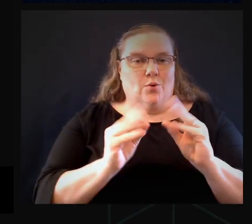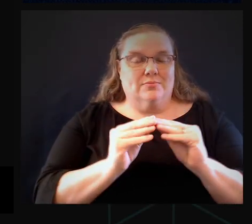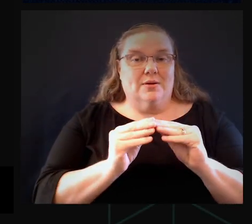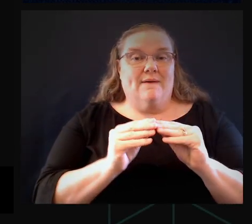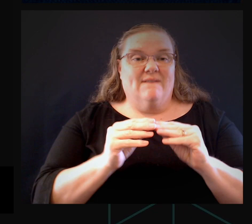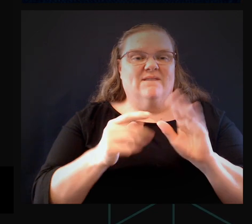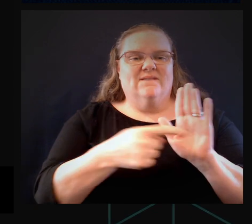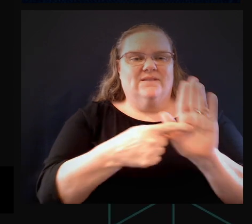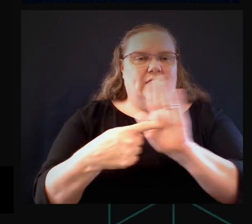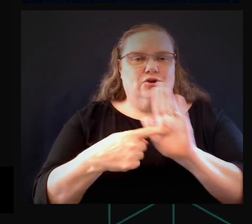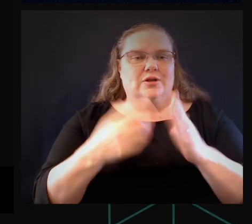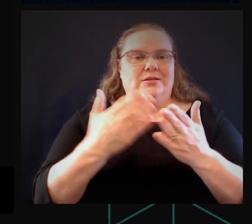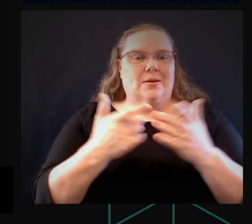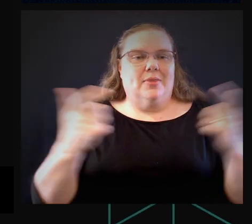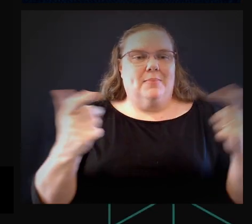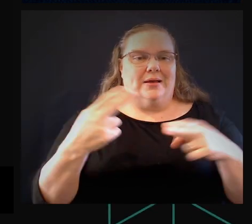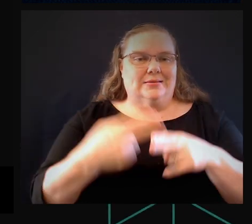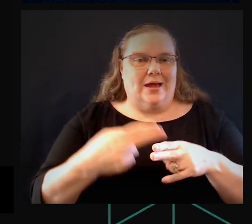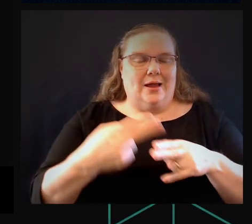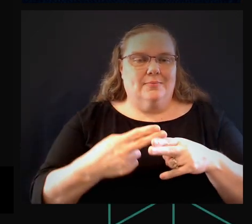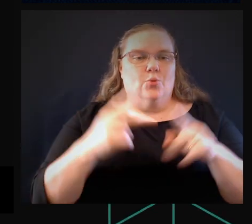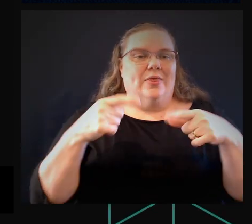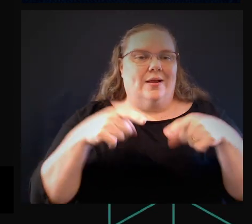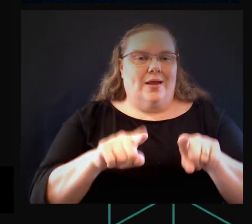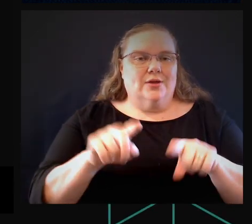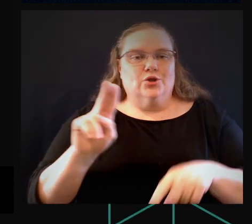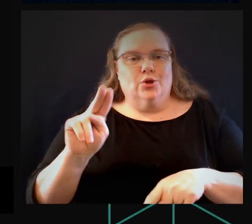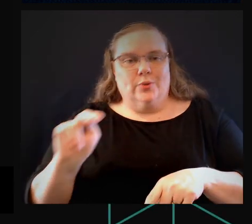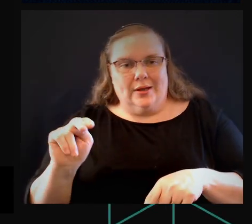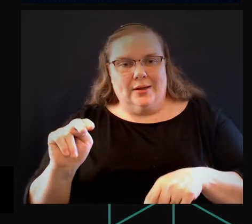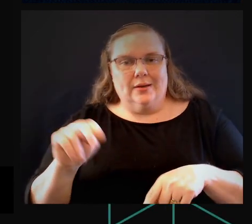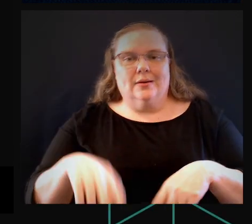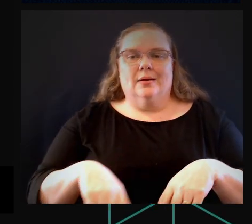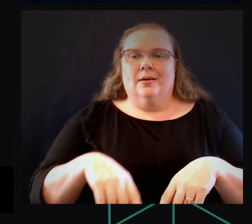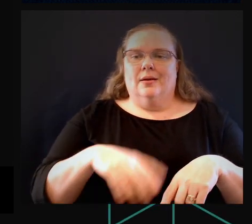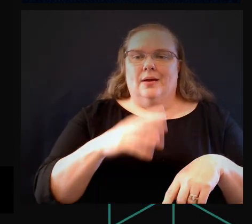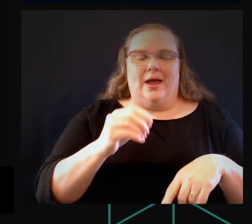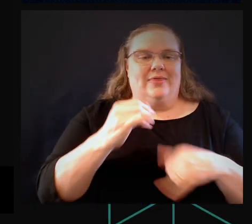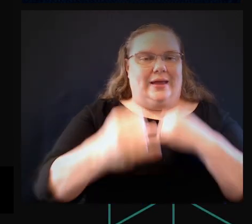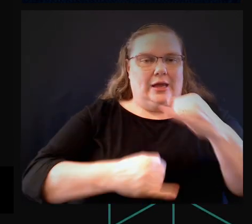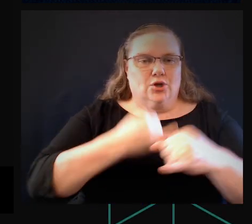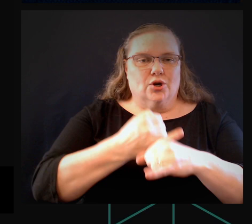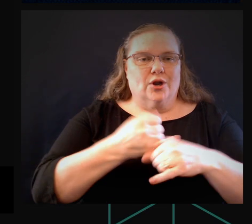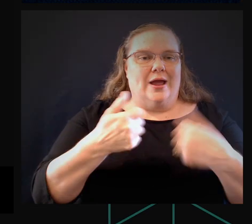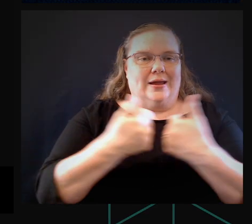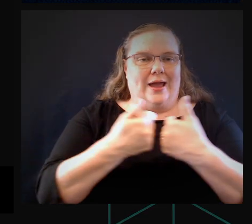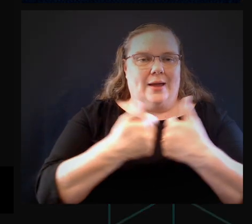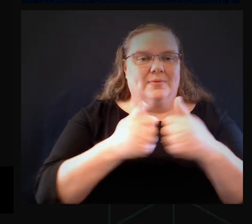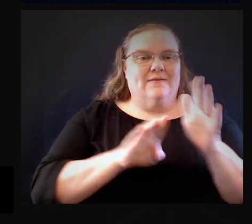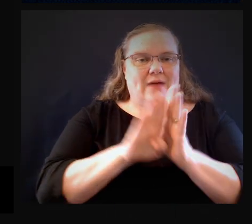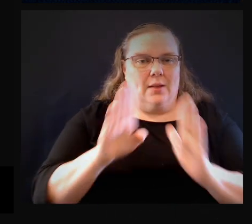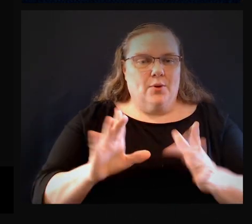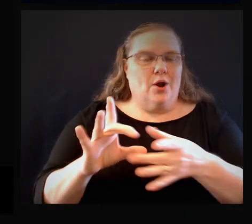in alliances like the UN's Playing for the Planet and the International Game Developer Alliance's Climate Special Interest Group.